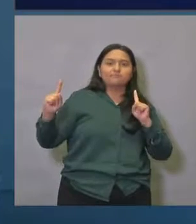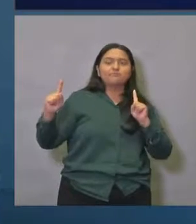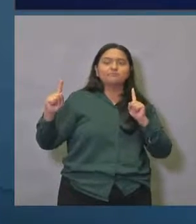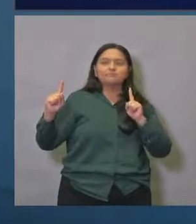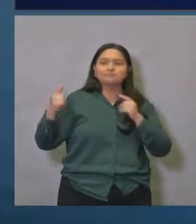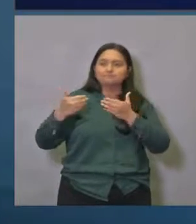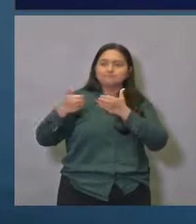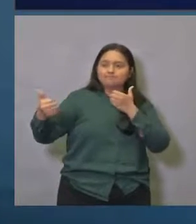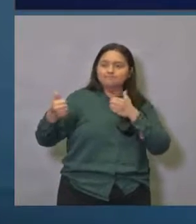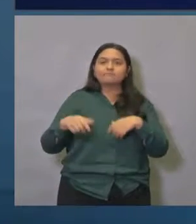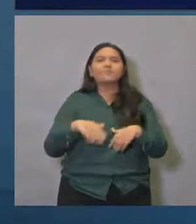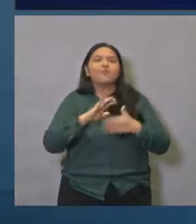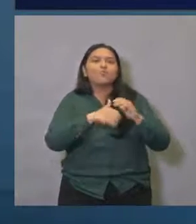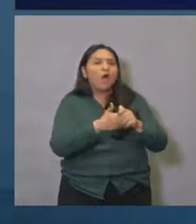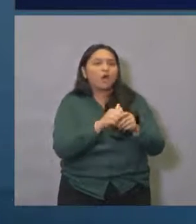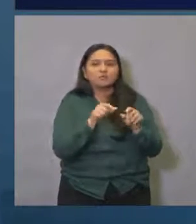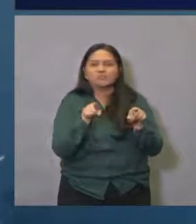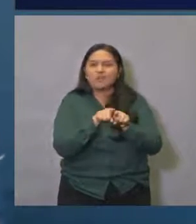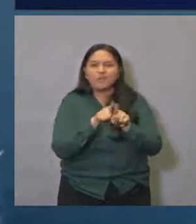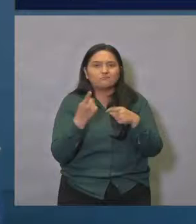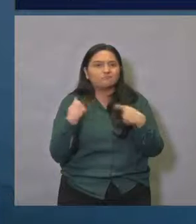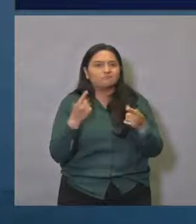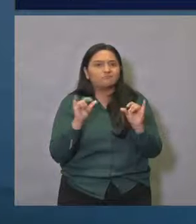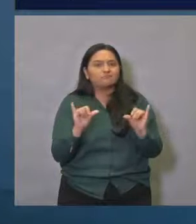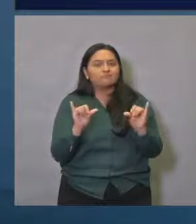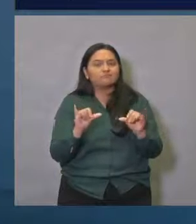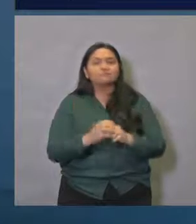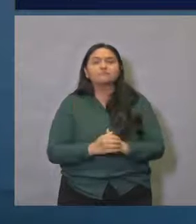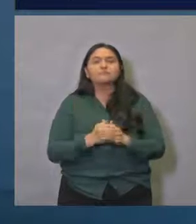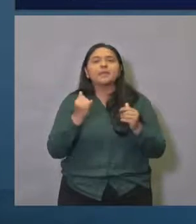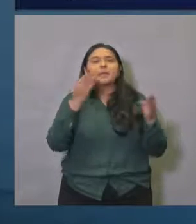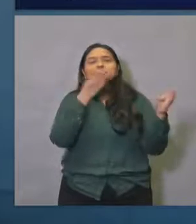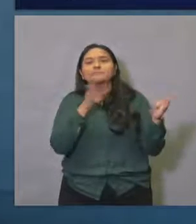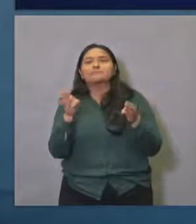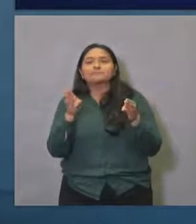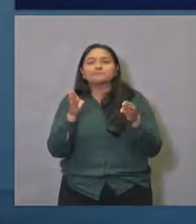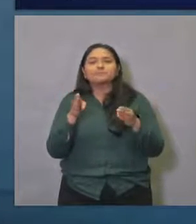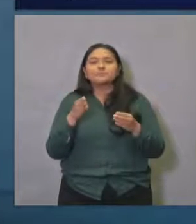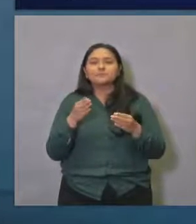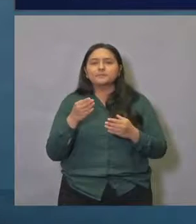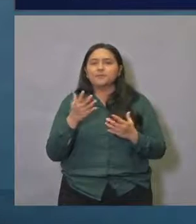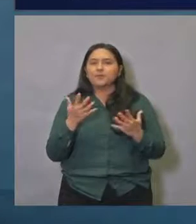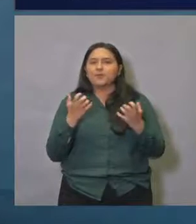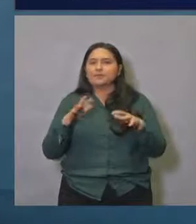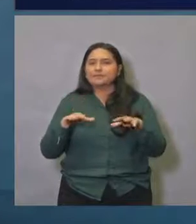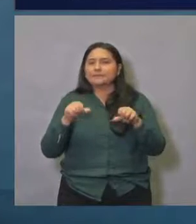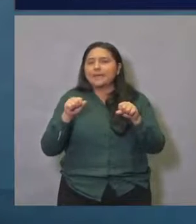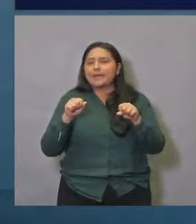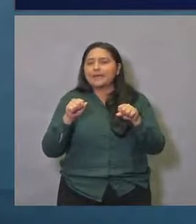POSSIBLE, AND WASHING YOUR HANDS.